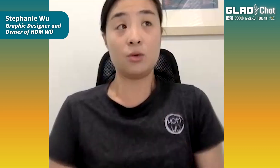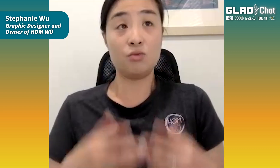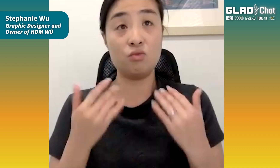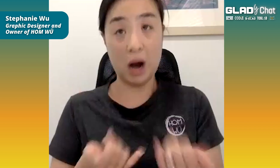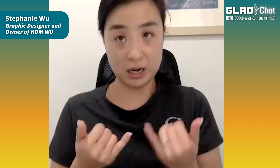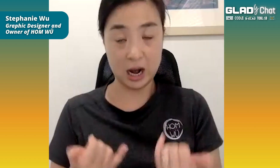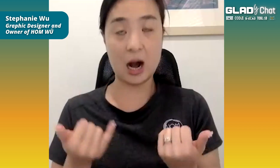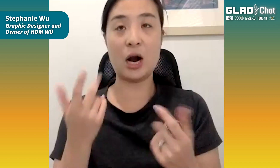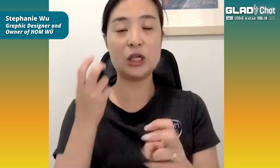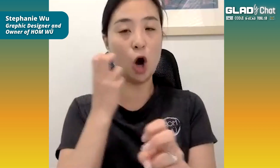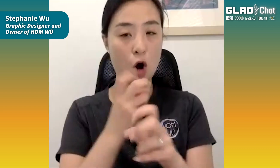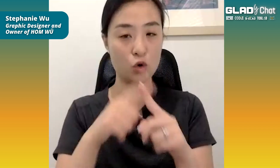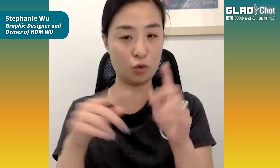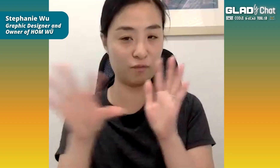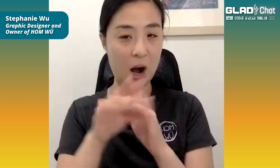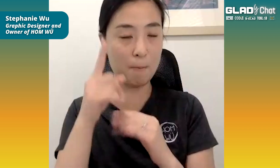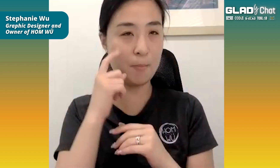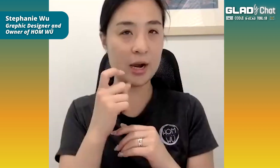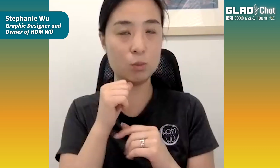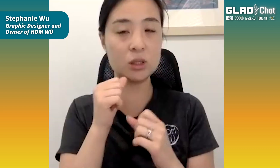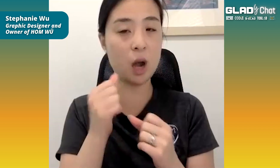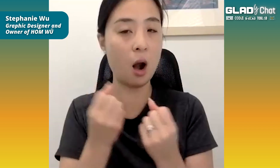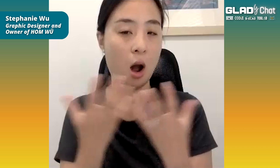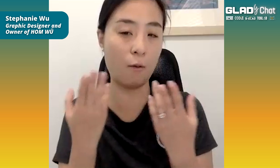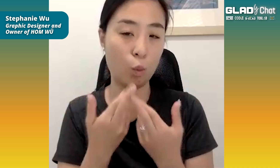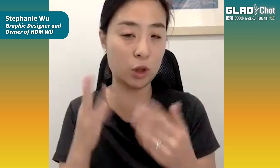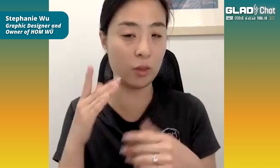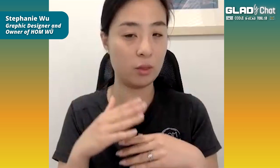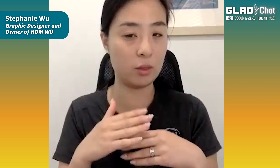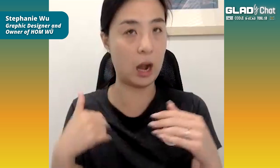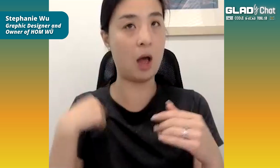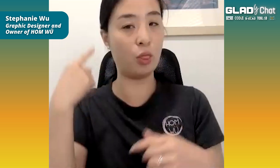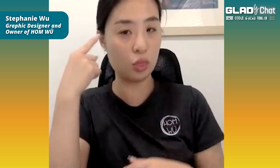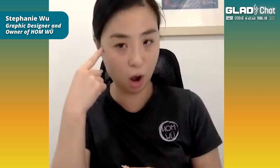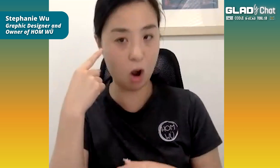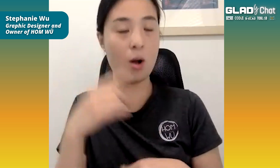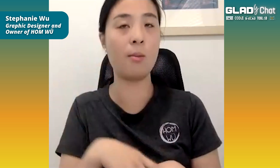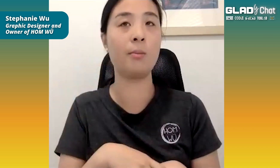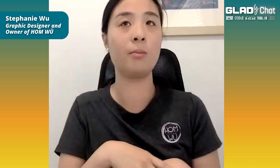Right now, it’s a bit hard to find info because there aren’t as many resources as I thought.